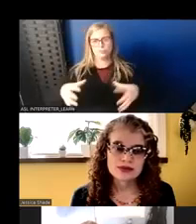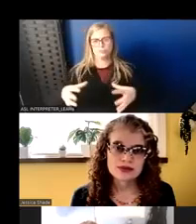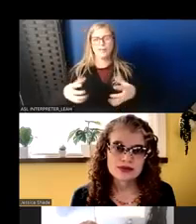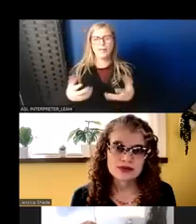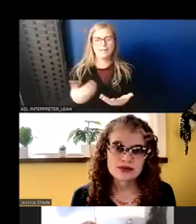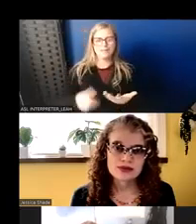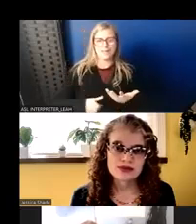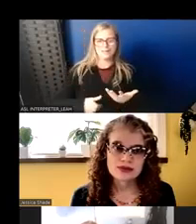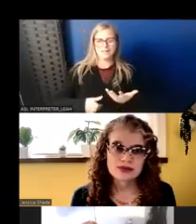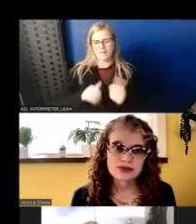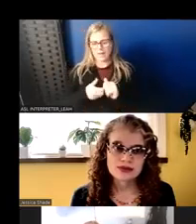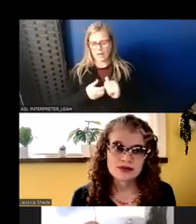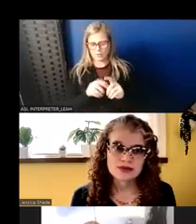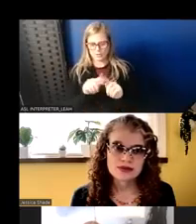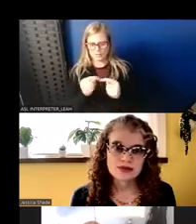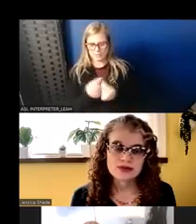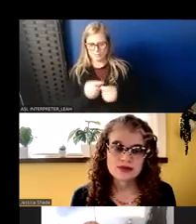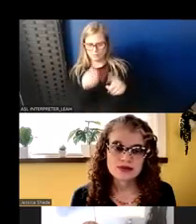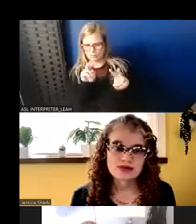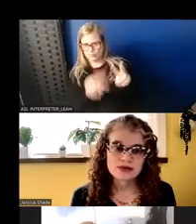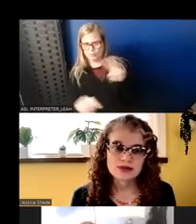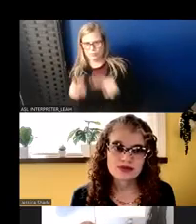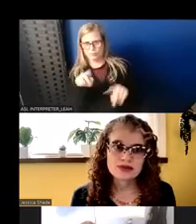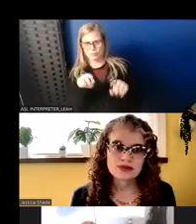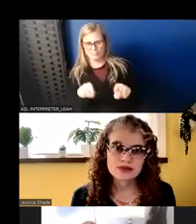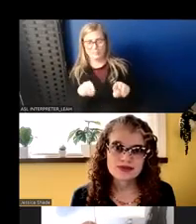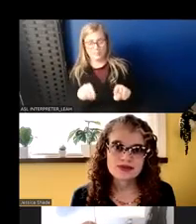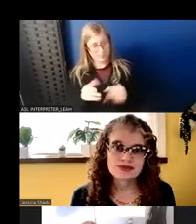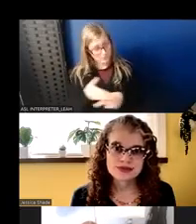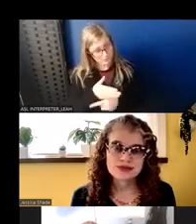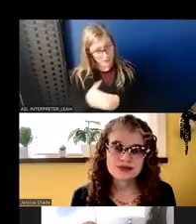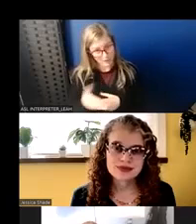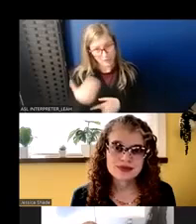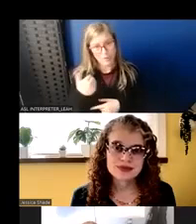As I shared before, there's interpersonal effectiveness